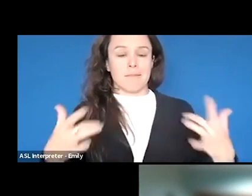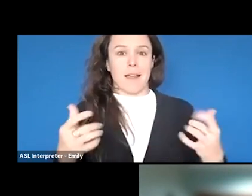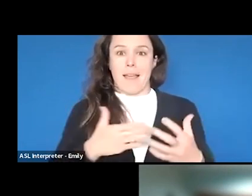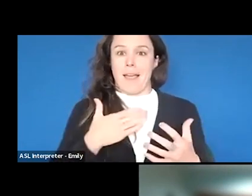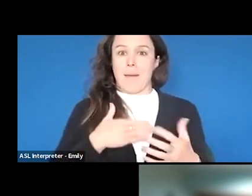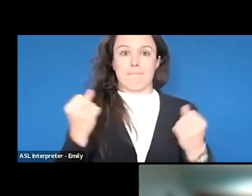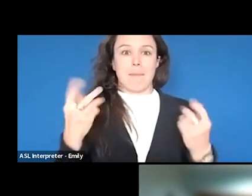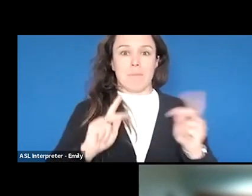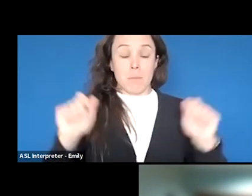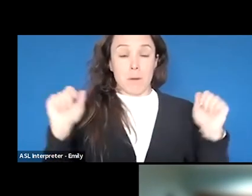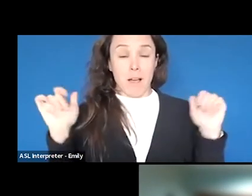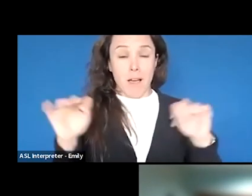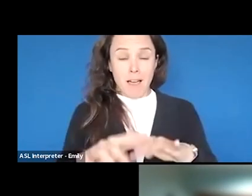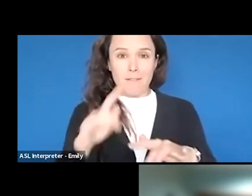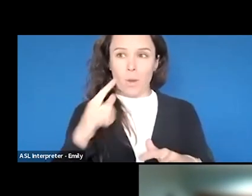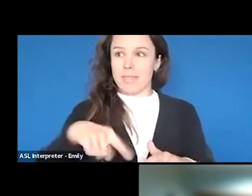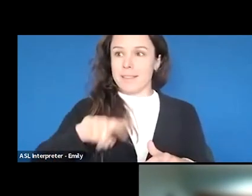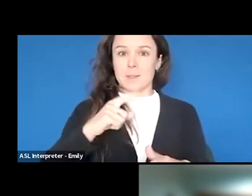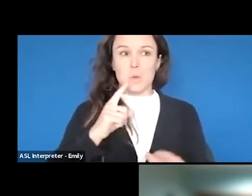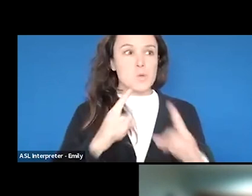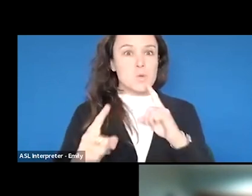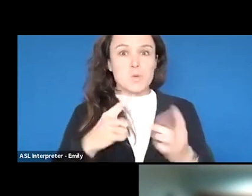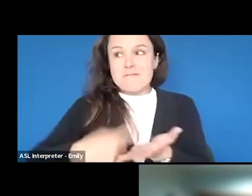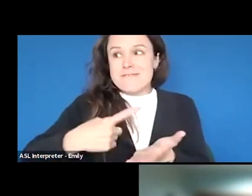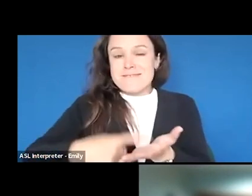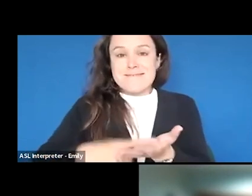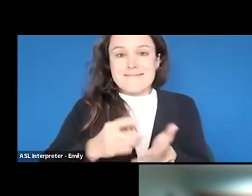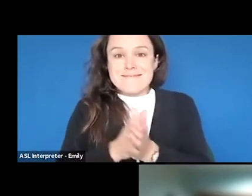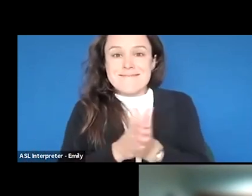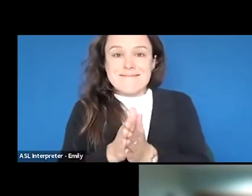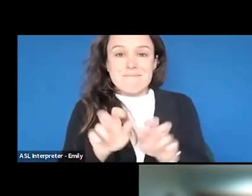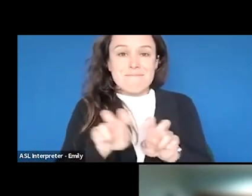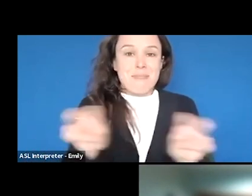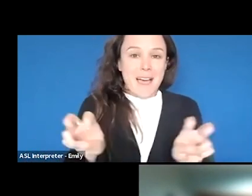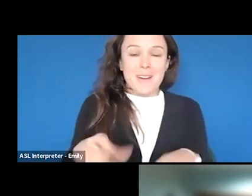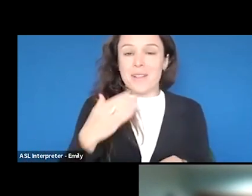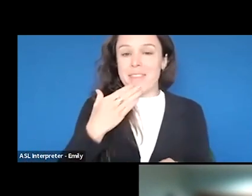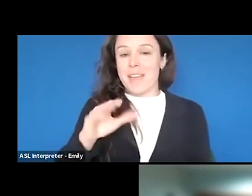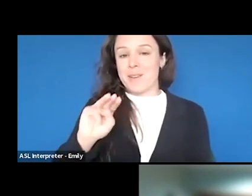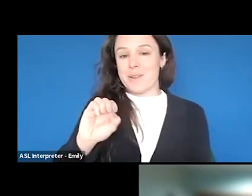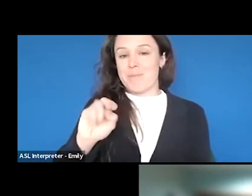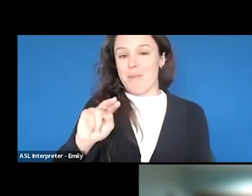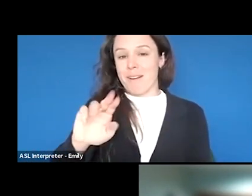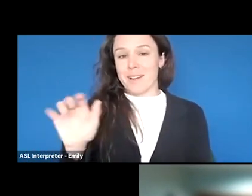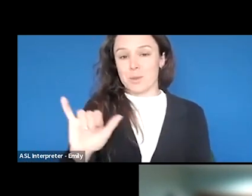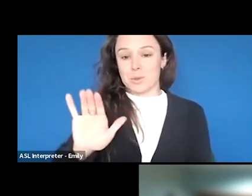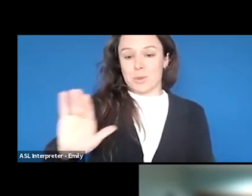for this lively, spirited debate and panel. Thank you Monica for your work over many years,